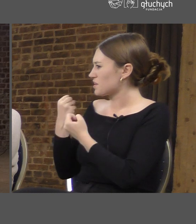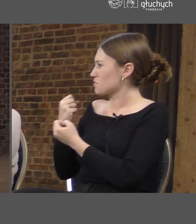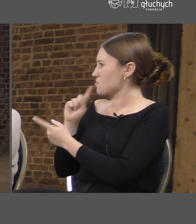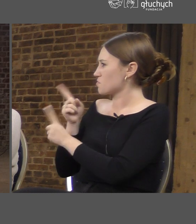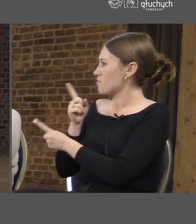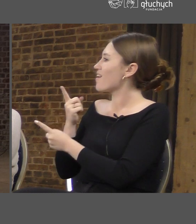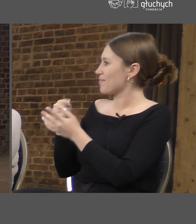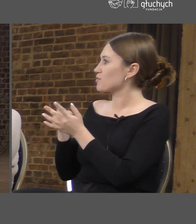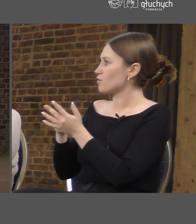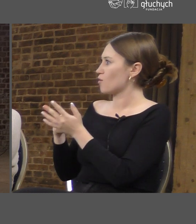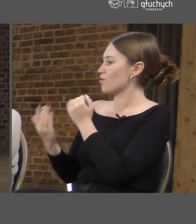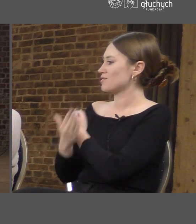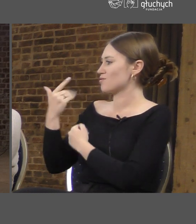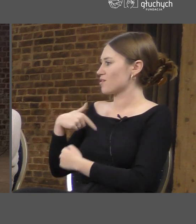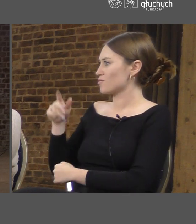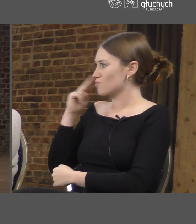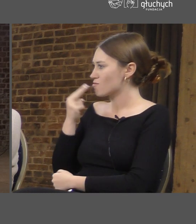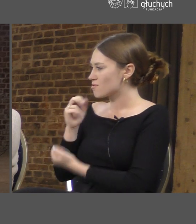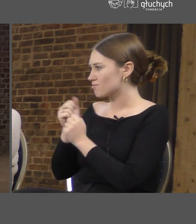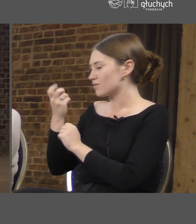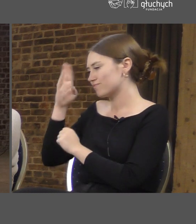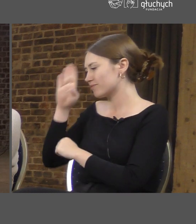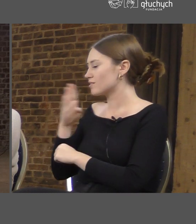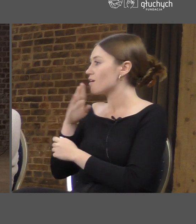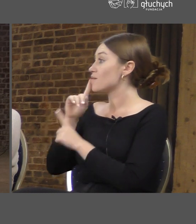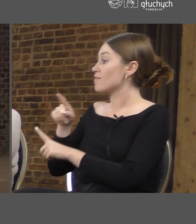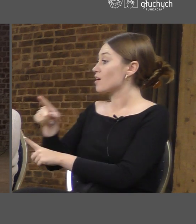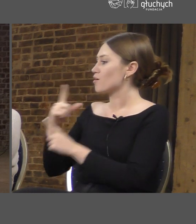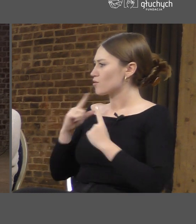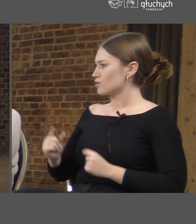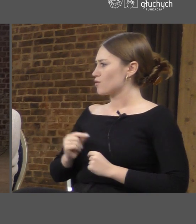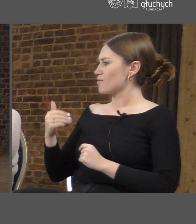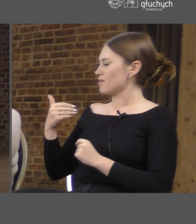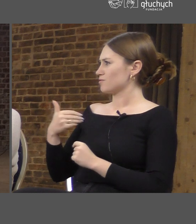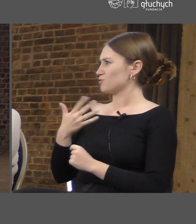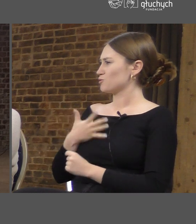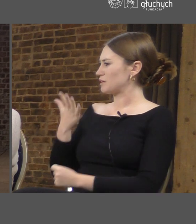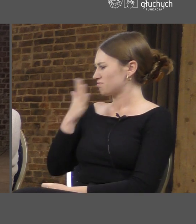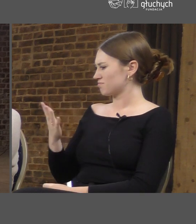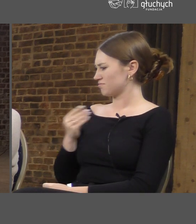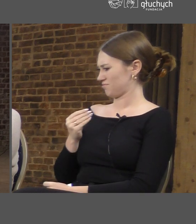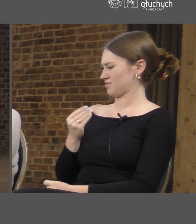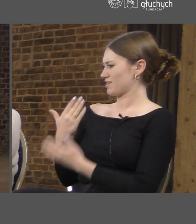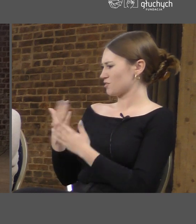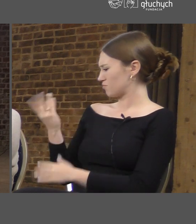And very often such employer nevertheless was a bit disappointed by the fact that he was not informed earlier.